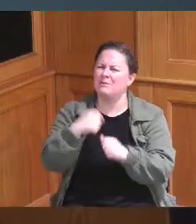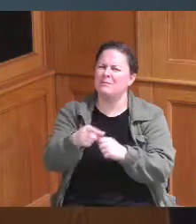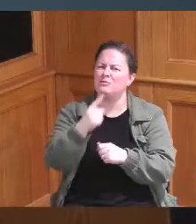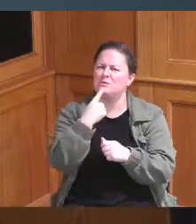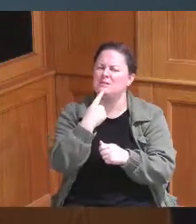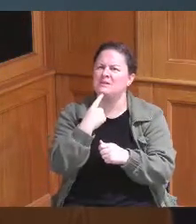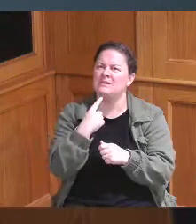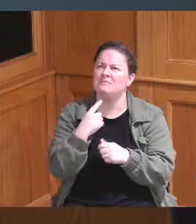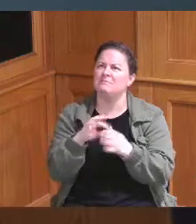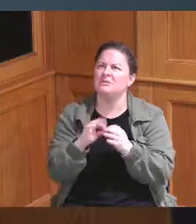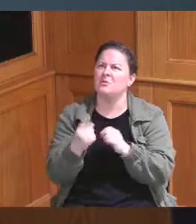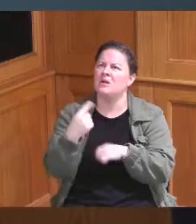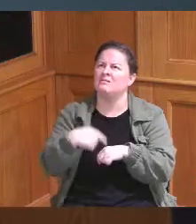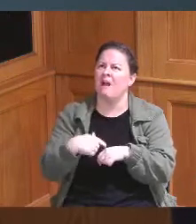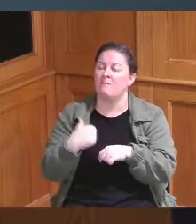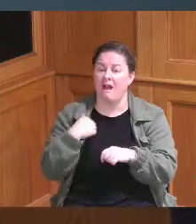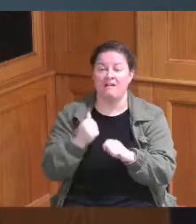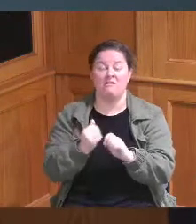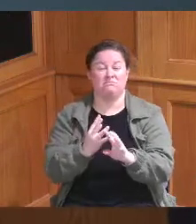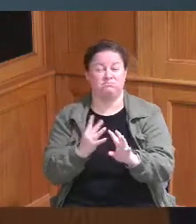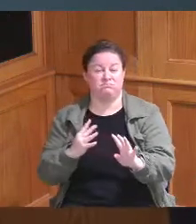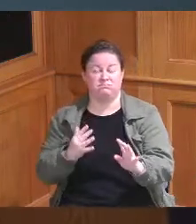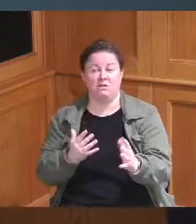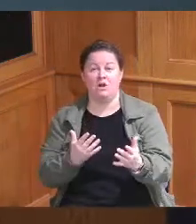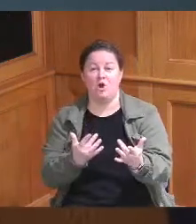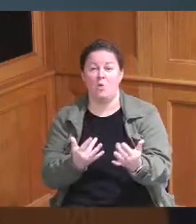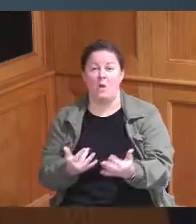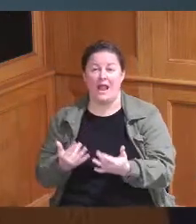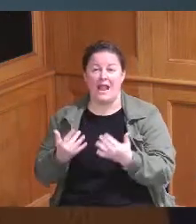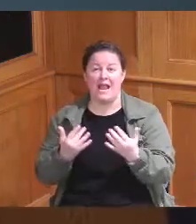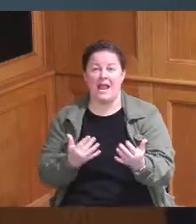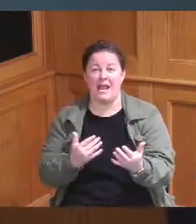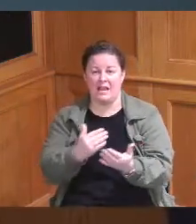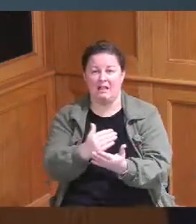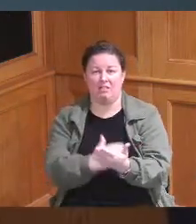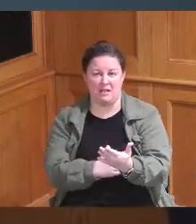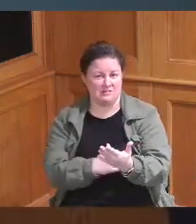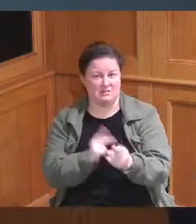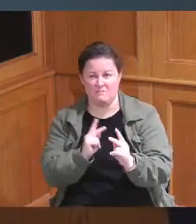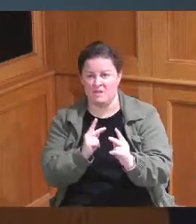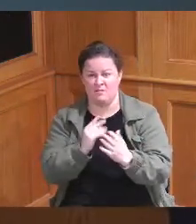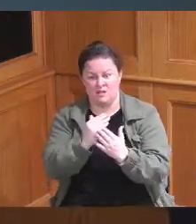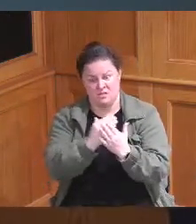was the waiting list or a lot of people or UC had a waiting list to try to get into the facility